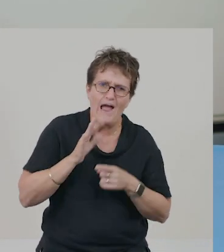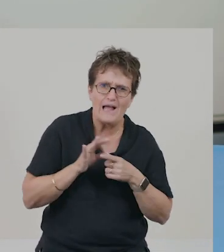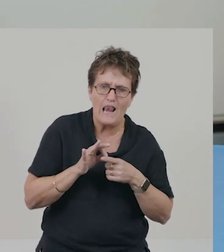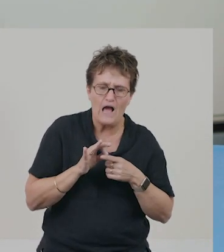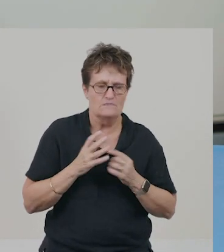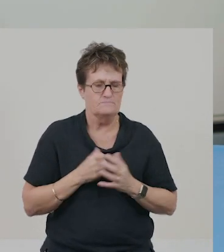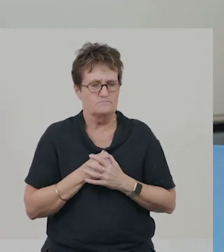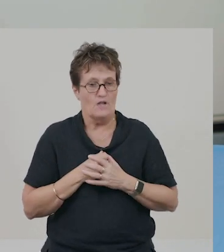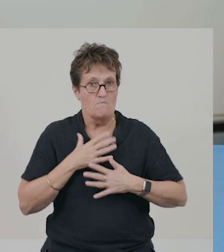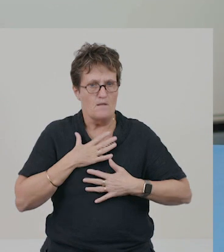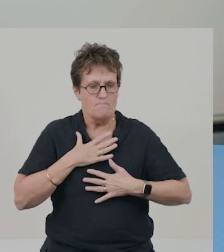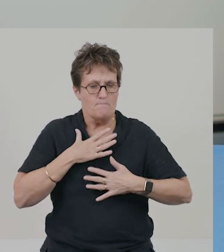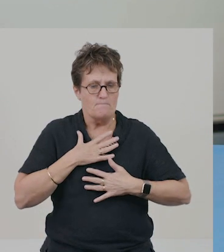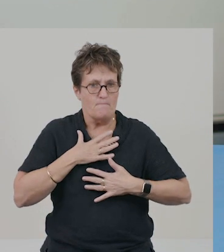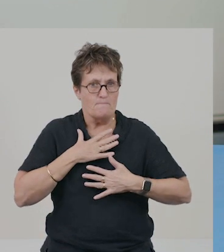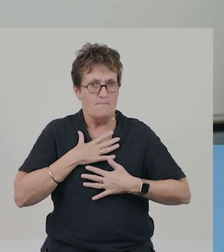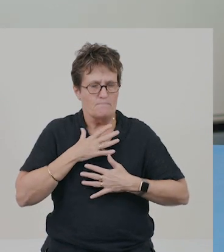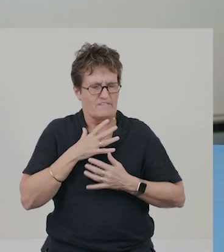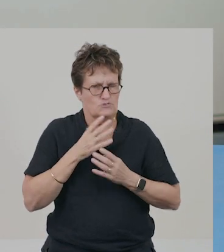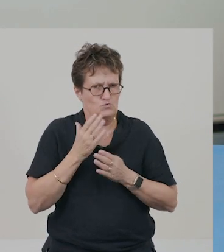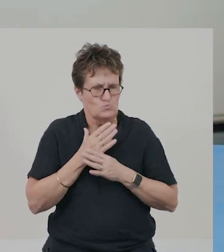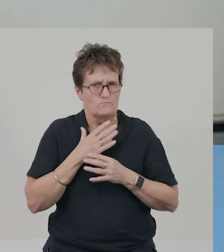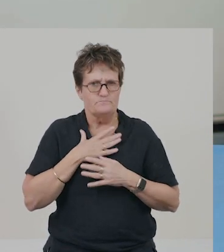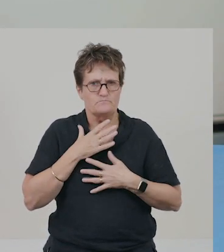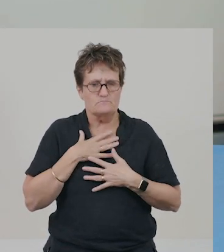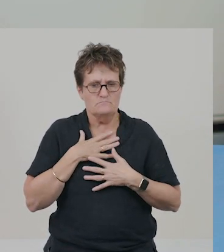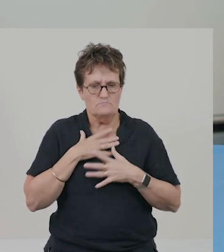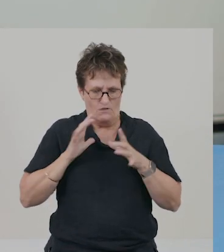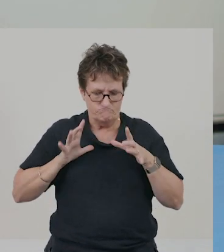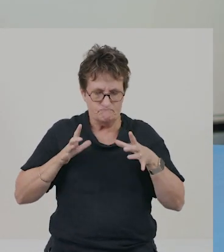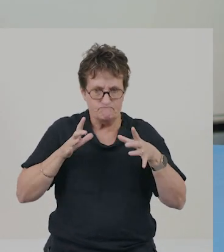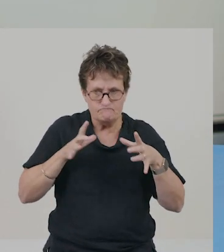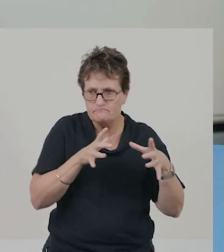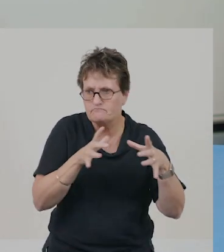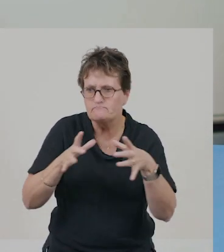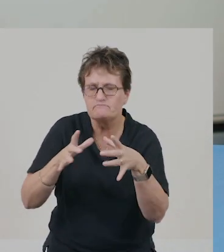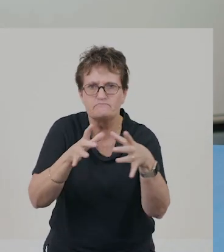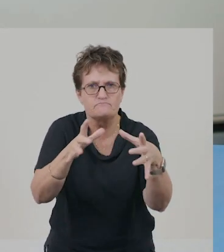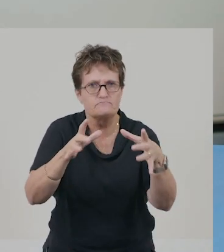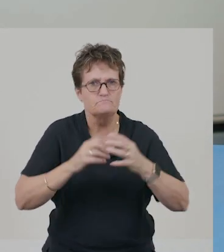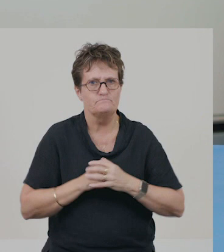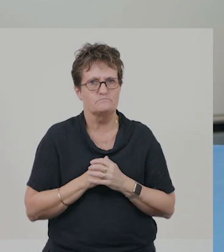I pant or breathe in short, sharp gasps. I travel and feed in a group called a 'mob'.